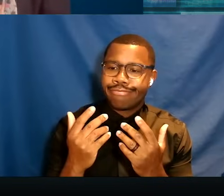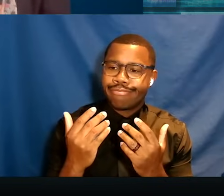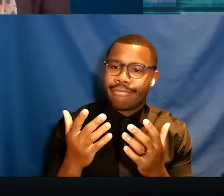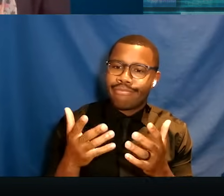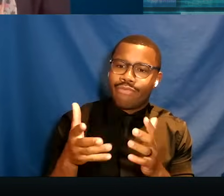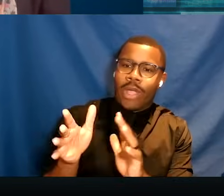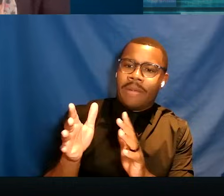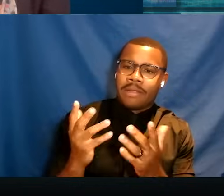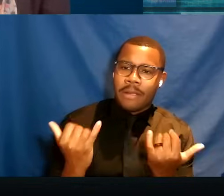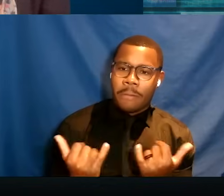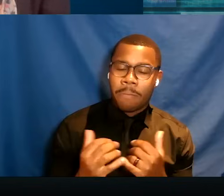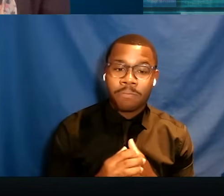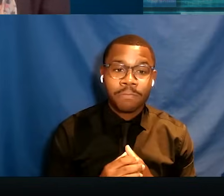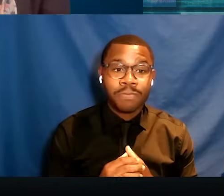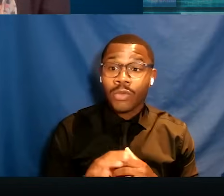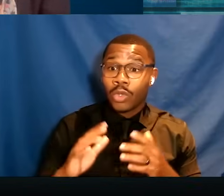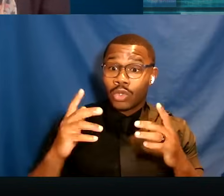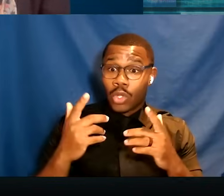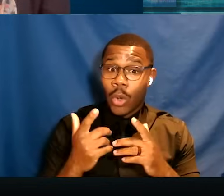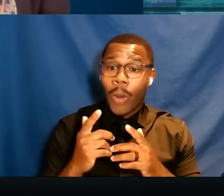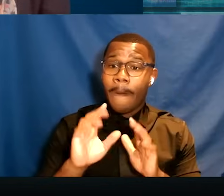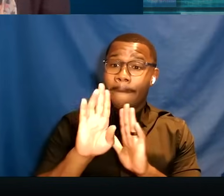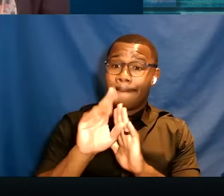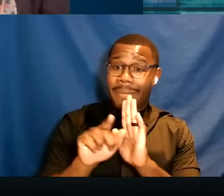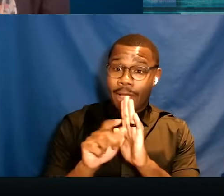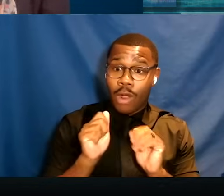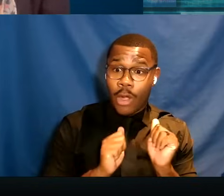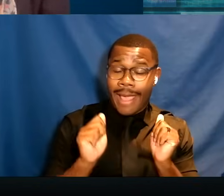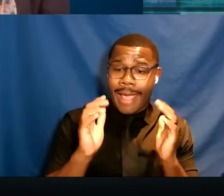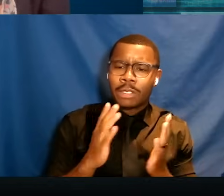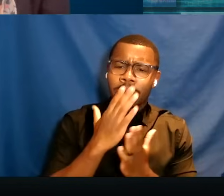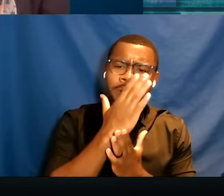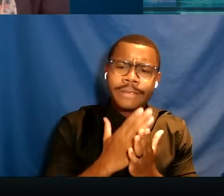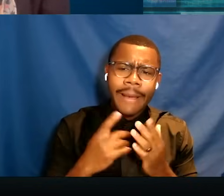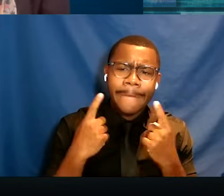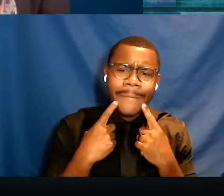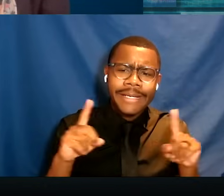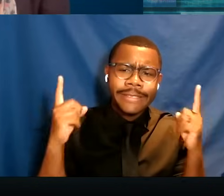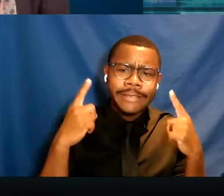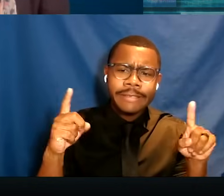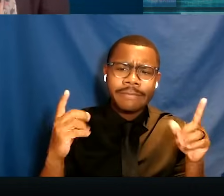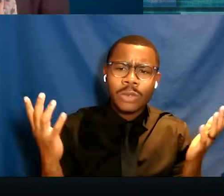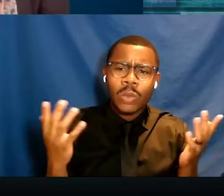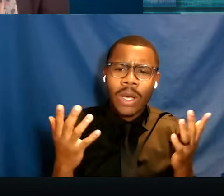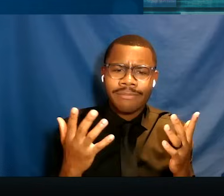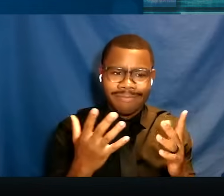What are some of the achievements that are present in this contract that particularly impact the background community?